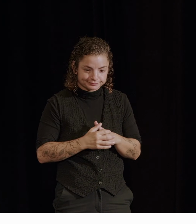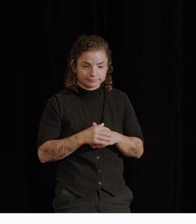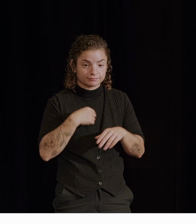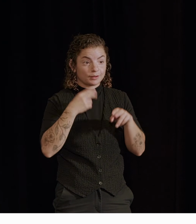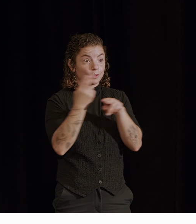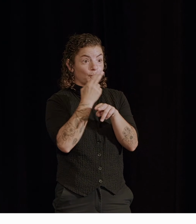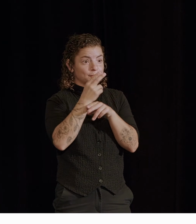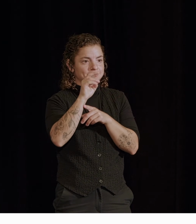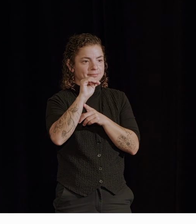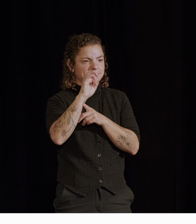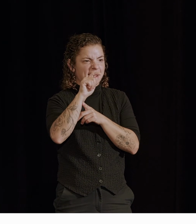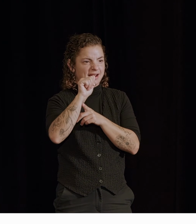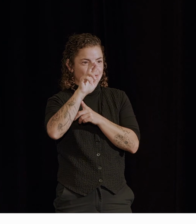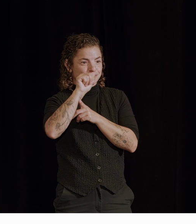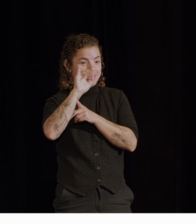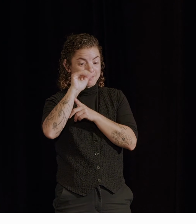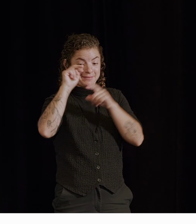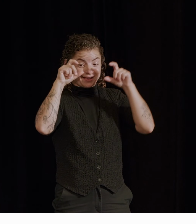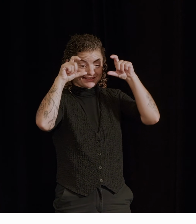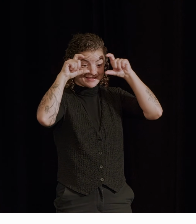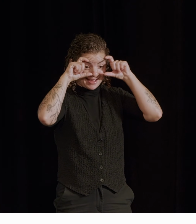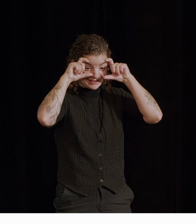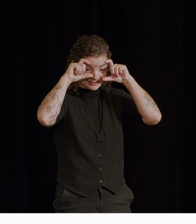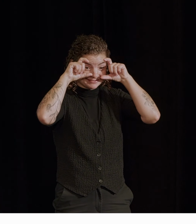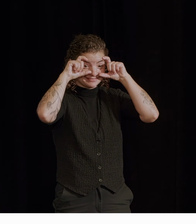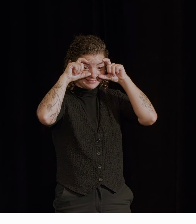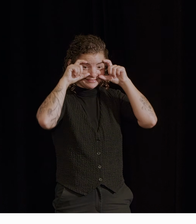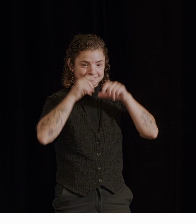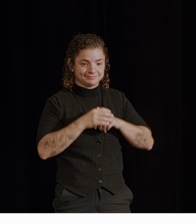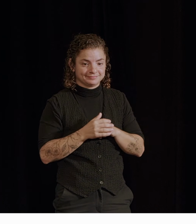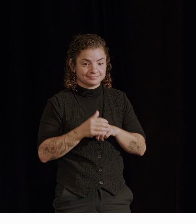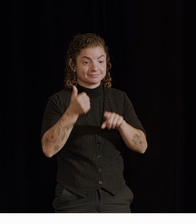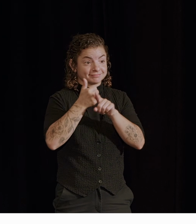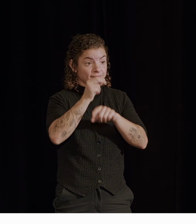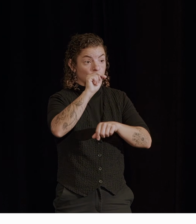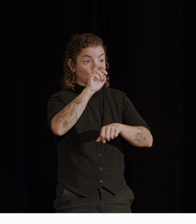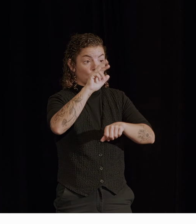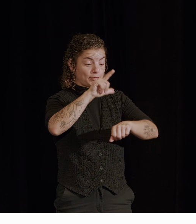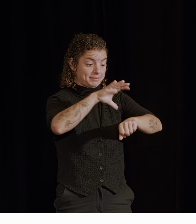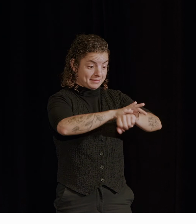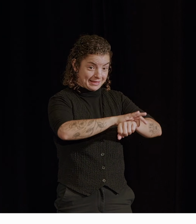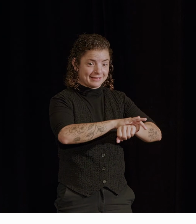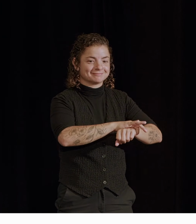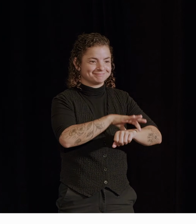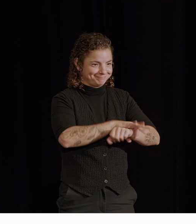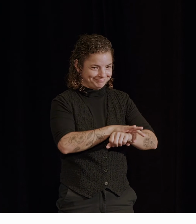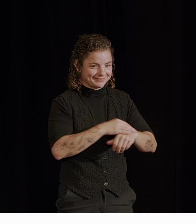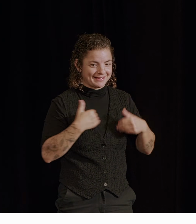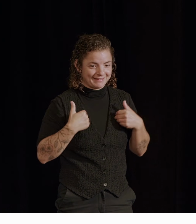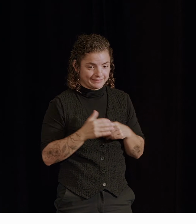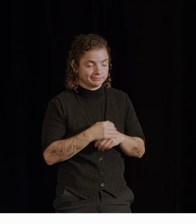But because I have low vision, my prescription is about plus 17 diopters.